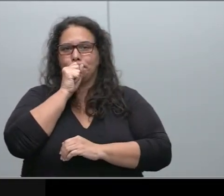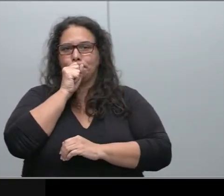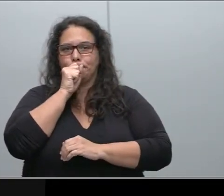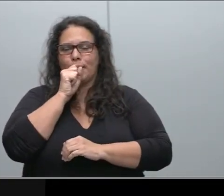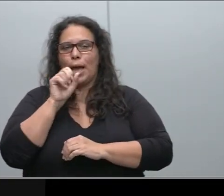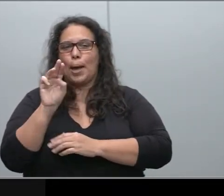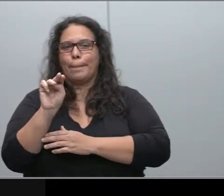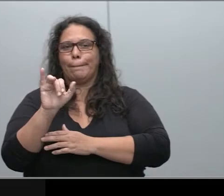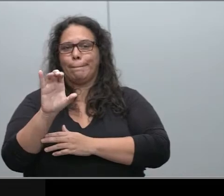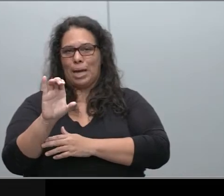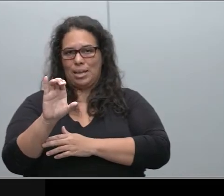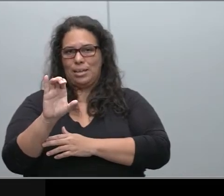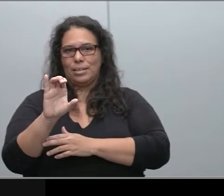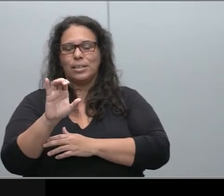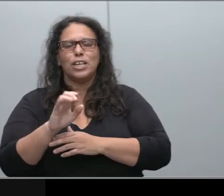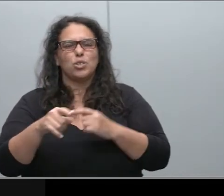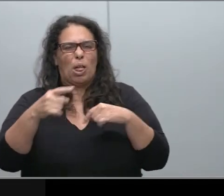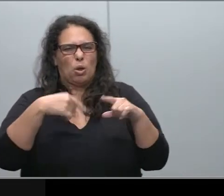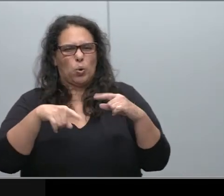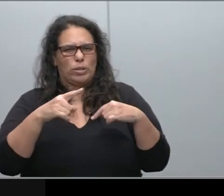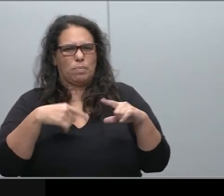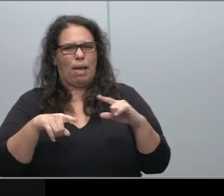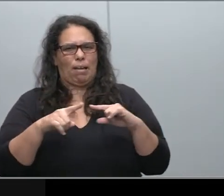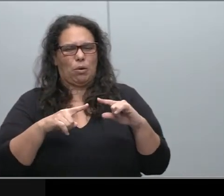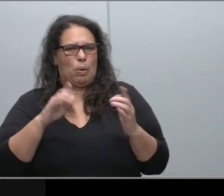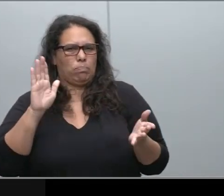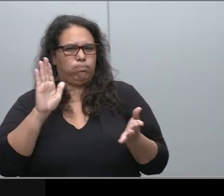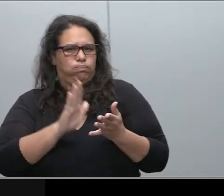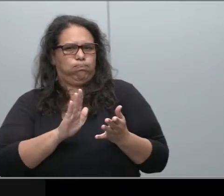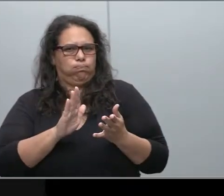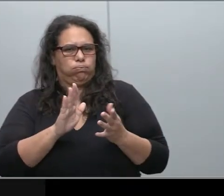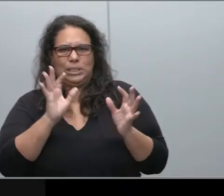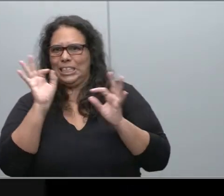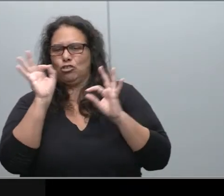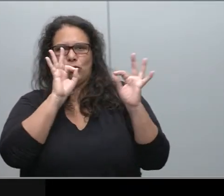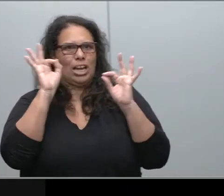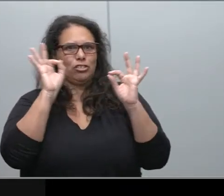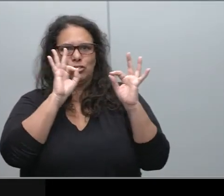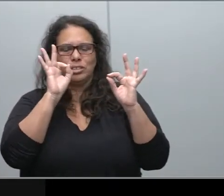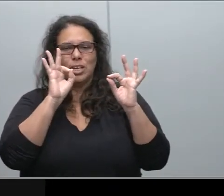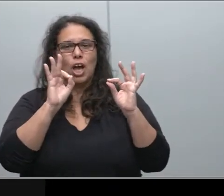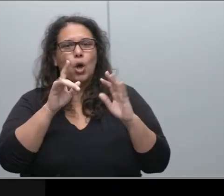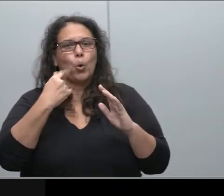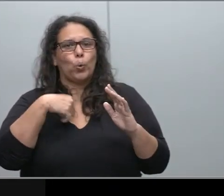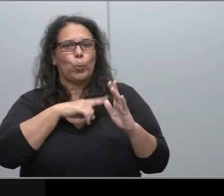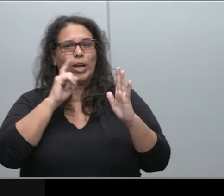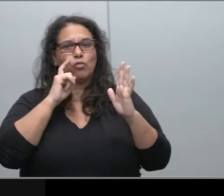emotional, and behavioral needs of students and families. And they are at 26 designated sites.